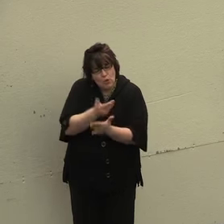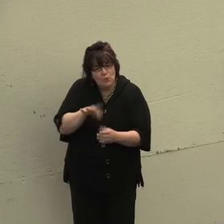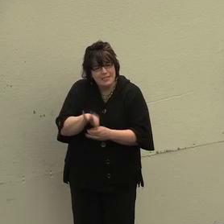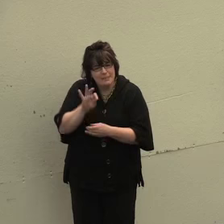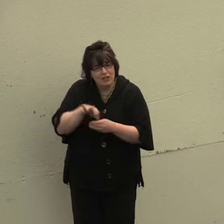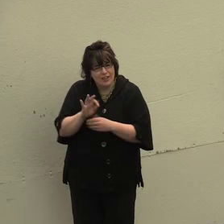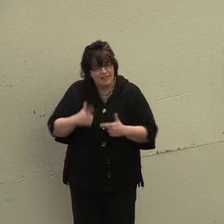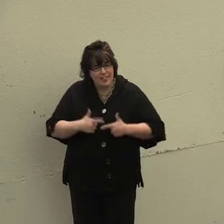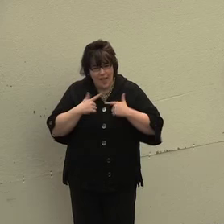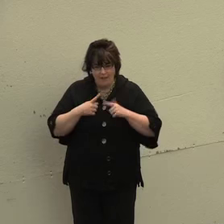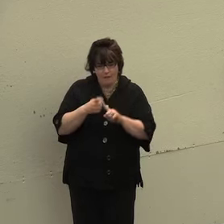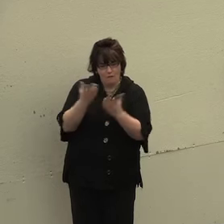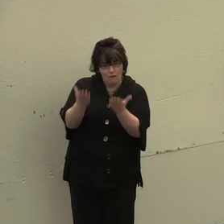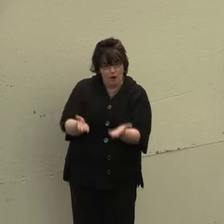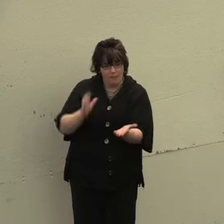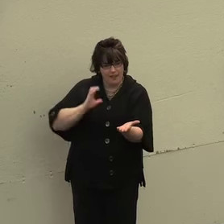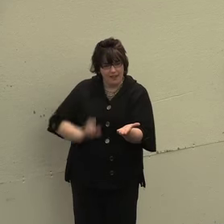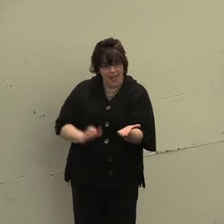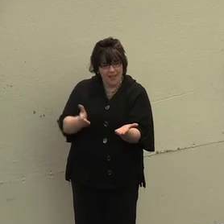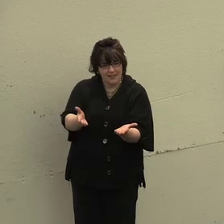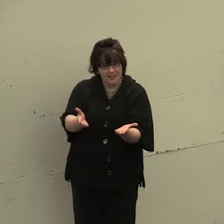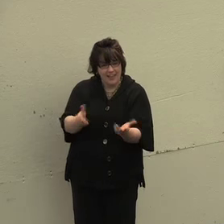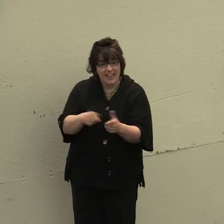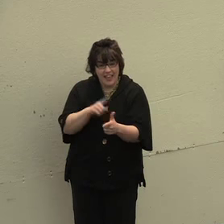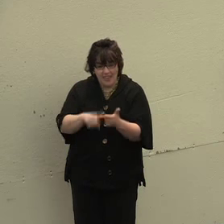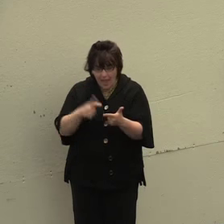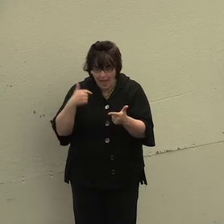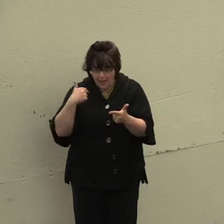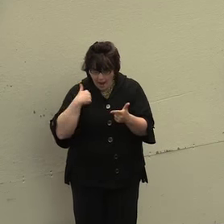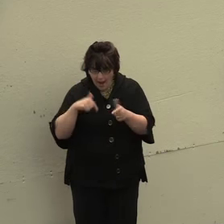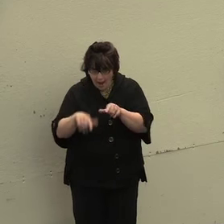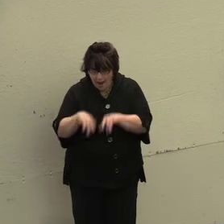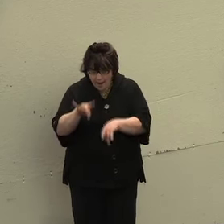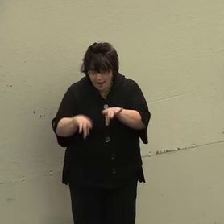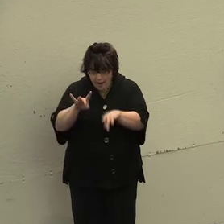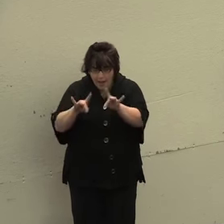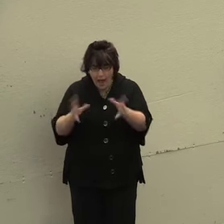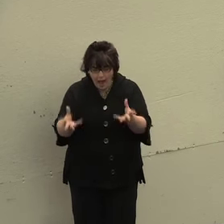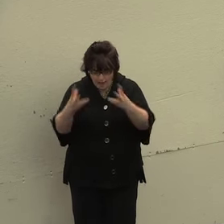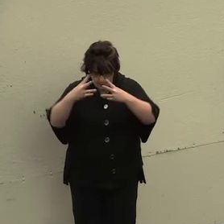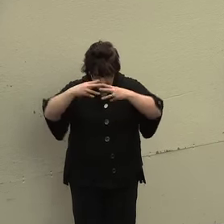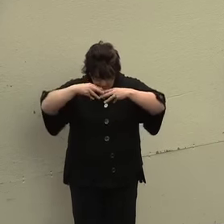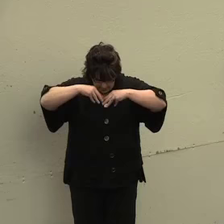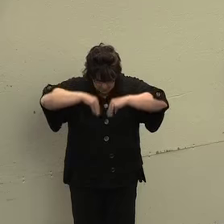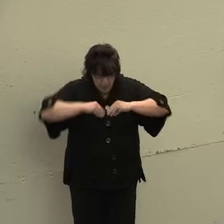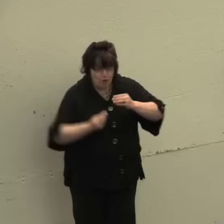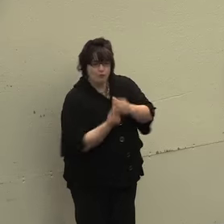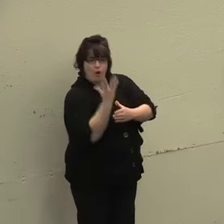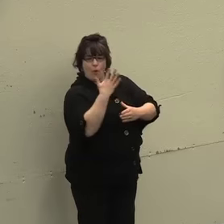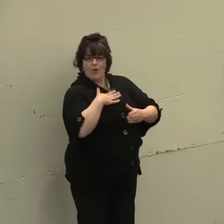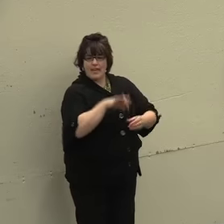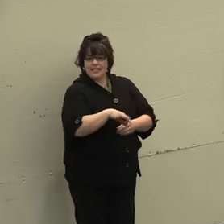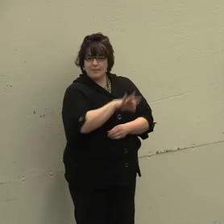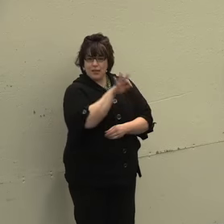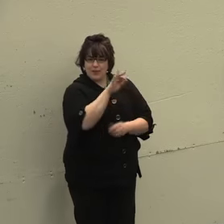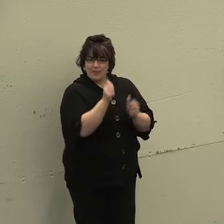from them. And then I grew up such kind of a spirit to architecture. Then they can share--